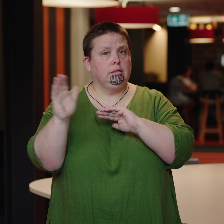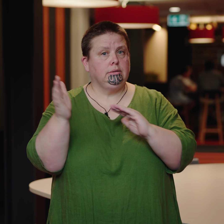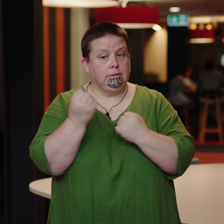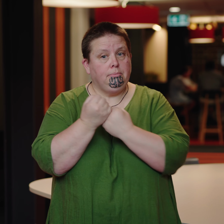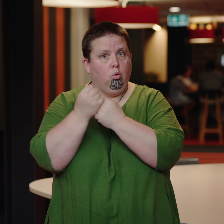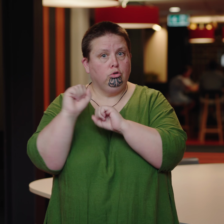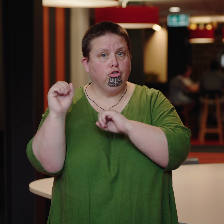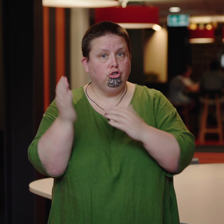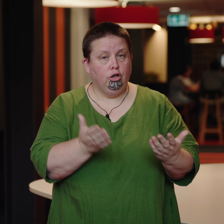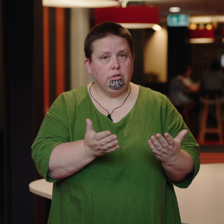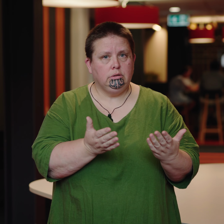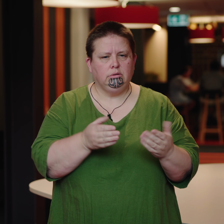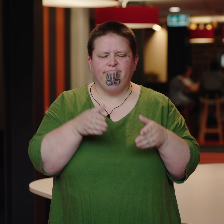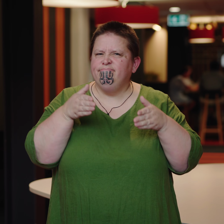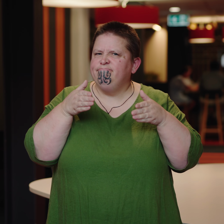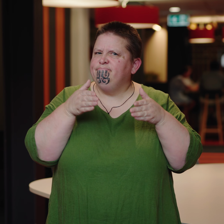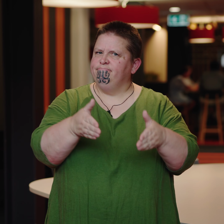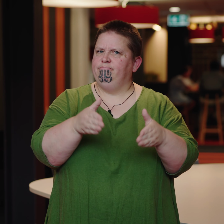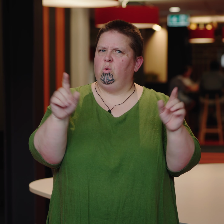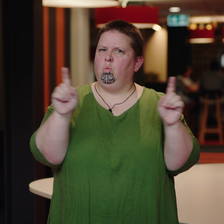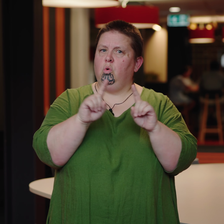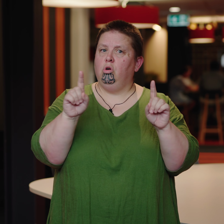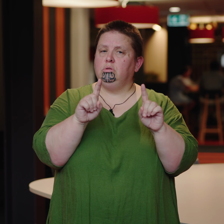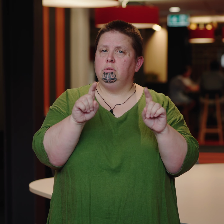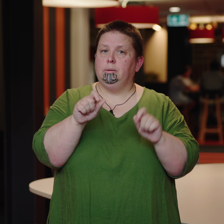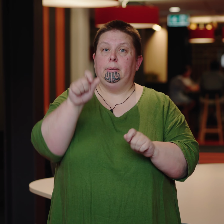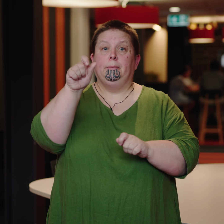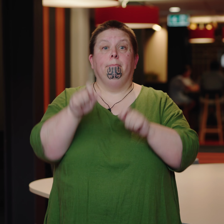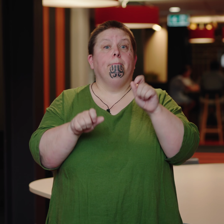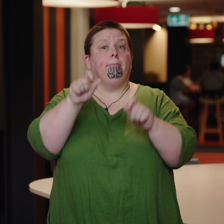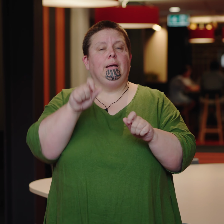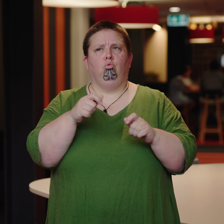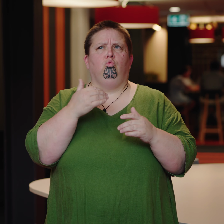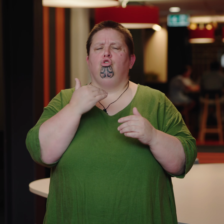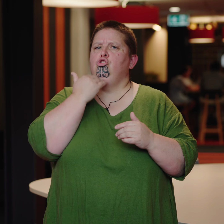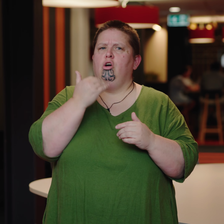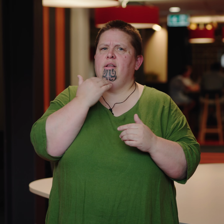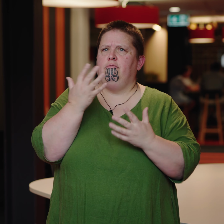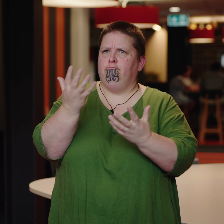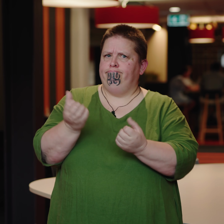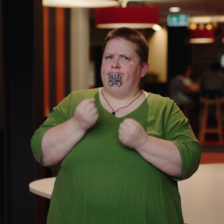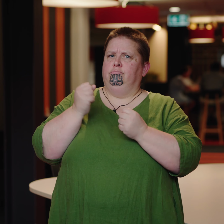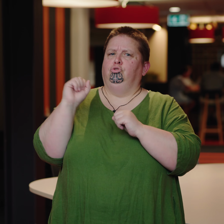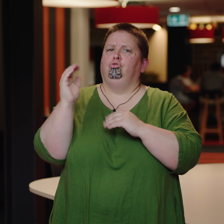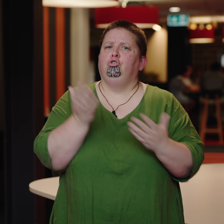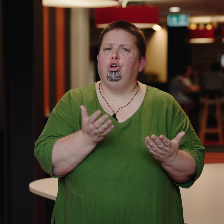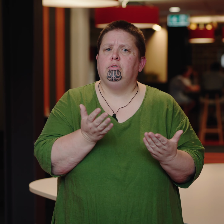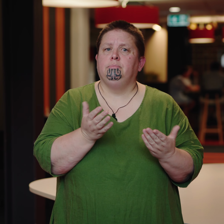services has a specific focus on people who are underserved or not